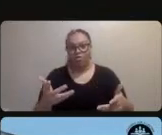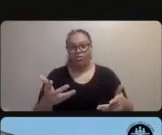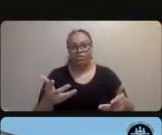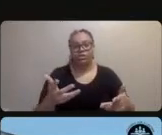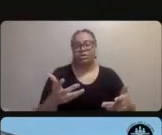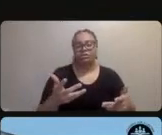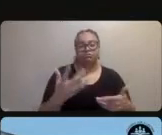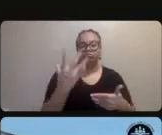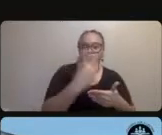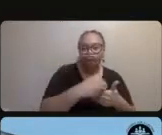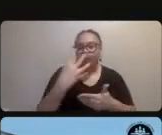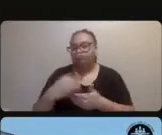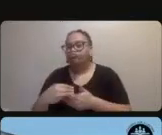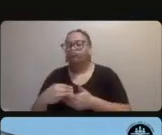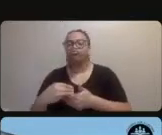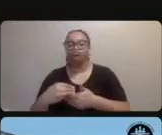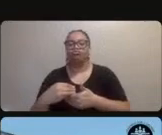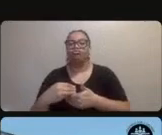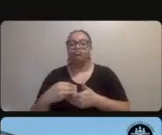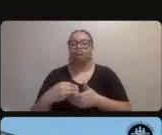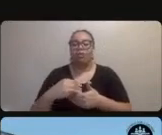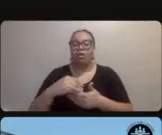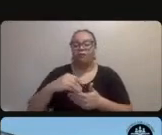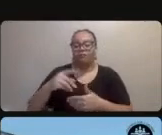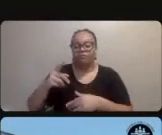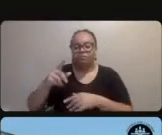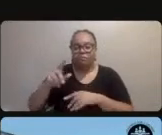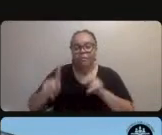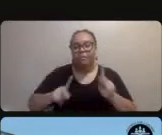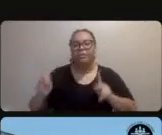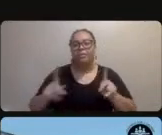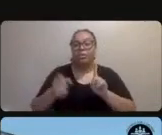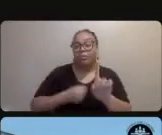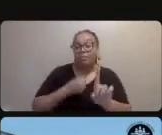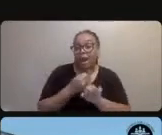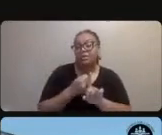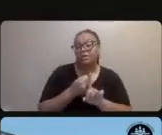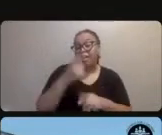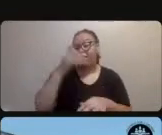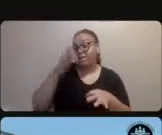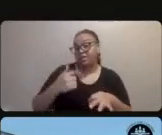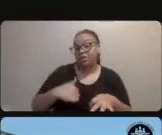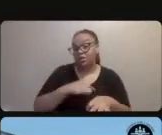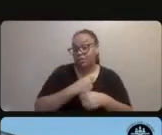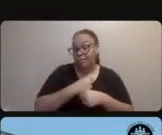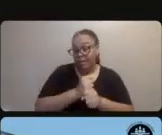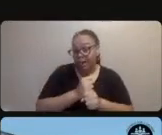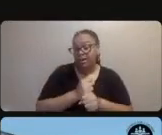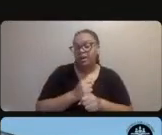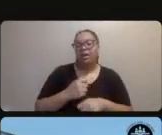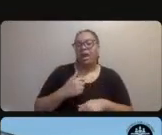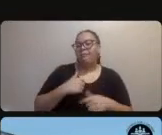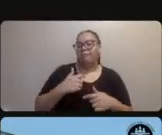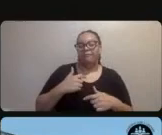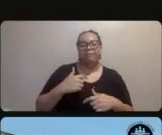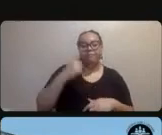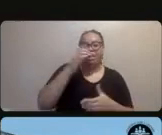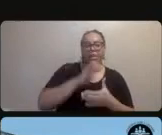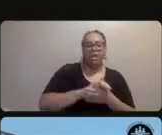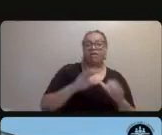A BIG BELIEVER THAT WE CAN'T CREATE ANYTHING WITHOUT THE INPUT OF ALL THOSE INVOLVED